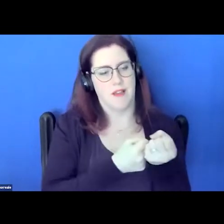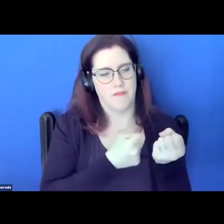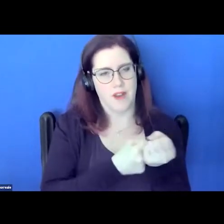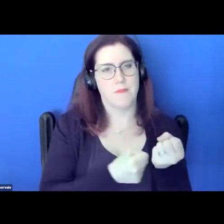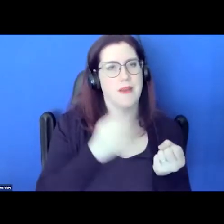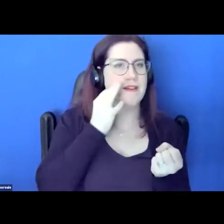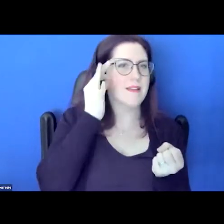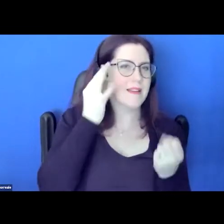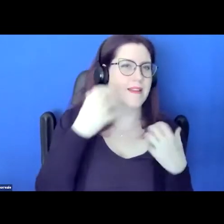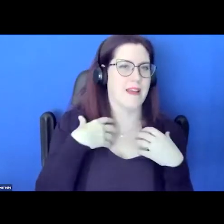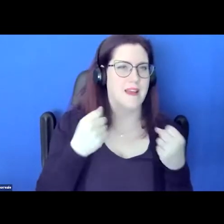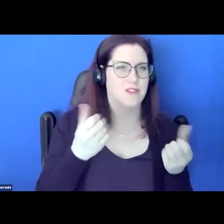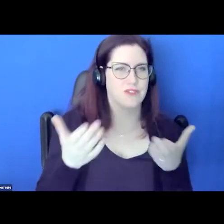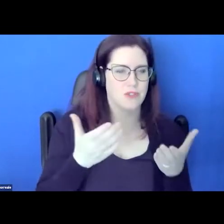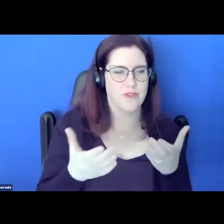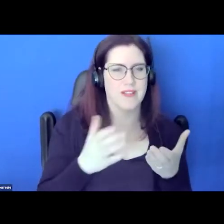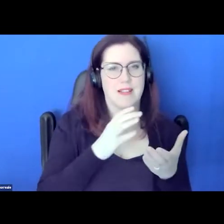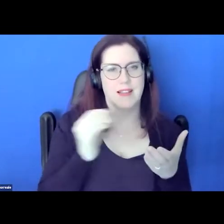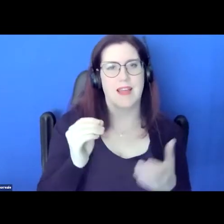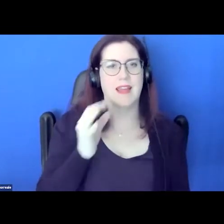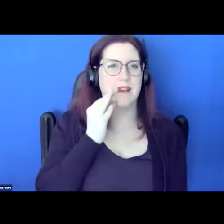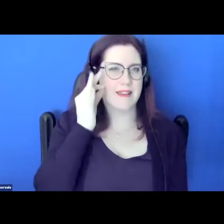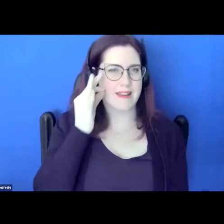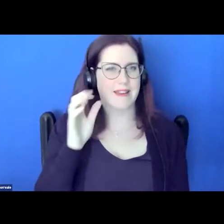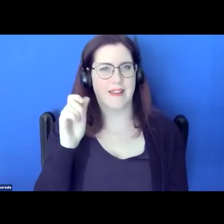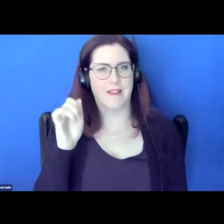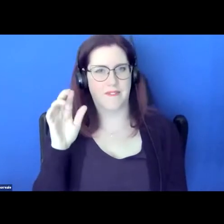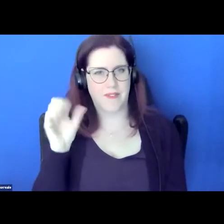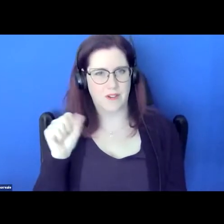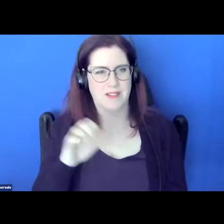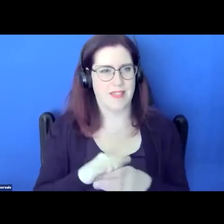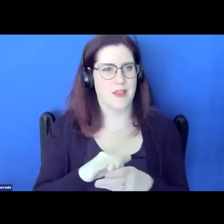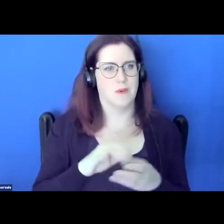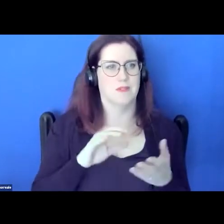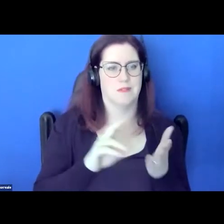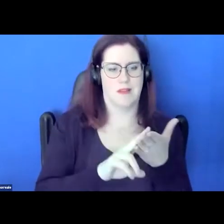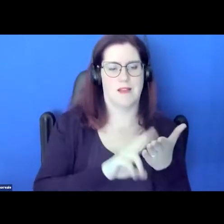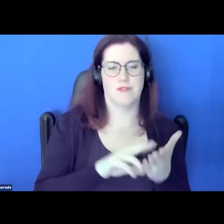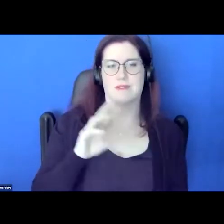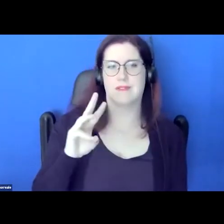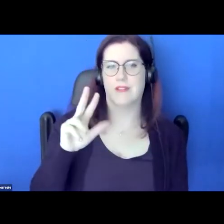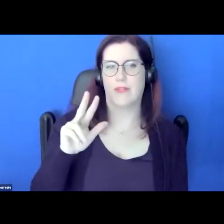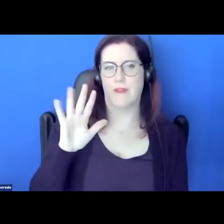and Bureau of Indian Affairs. And what became the 638 contracting and compacting.